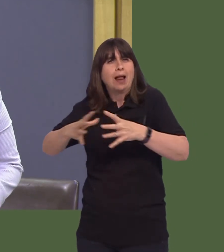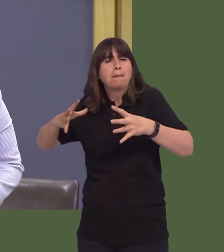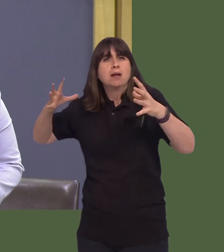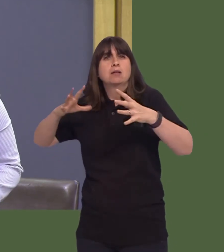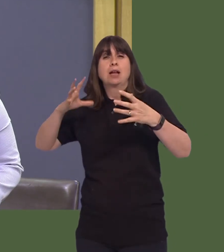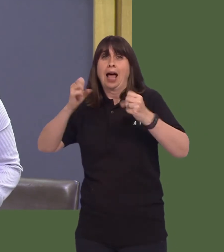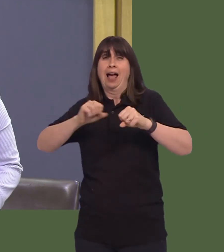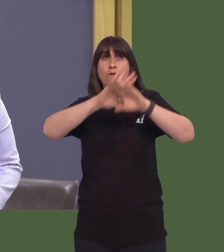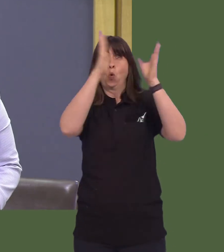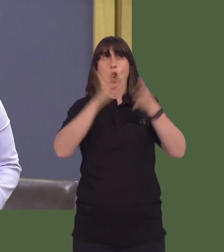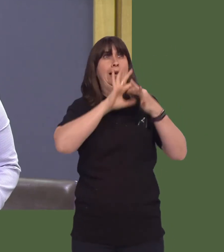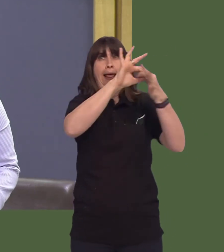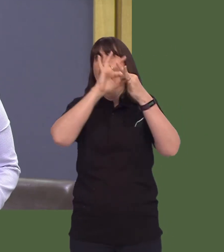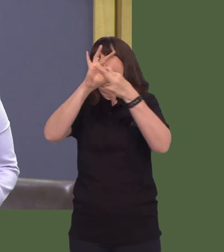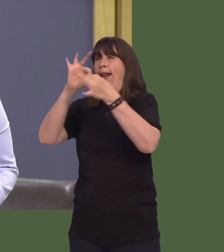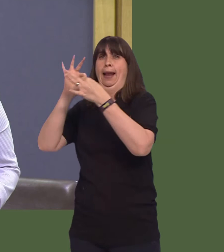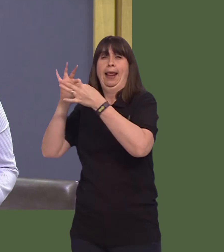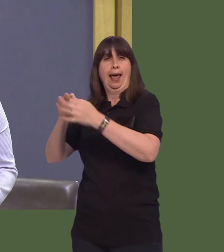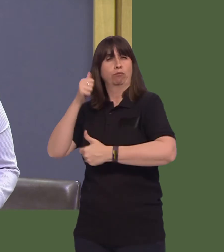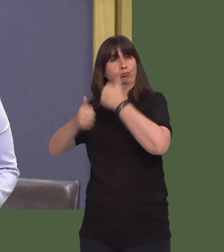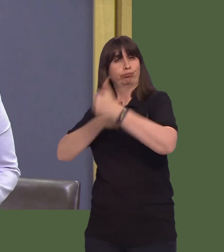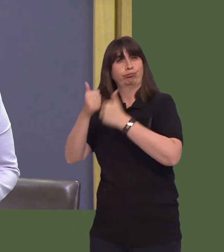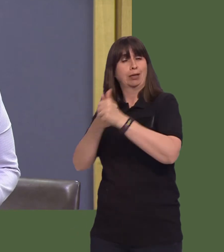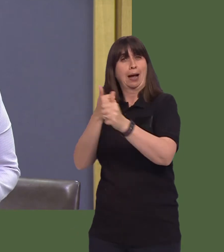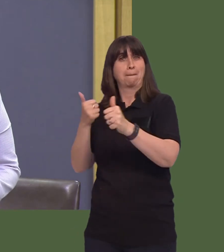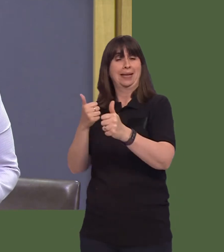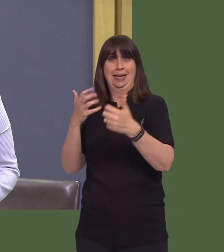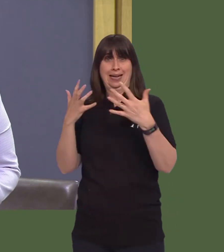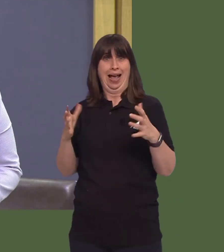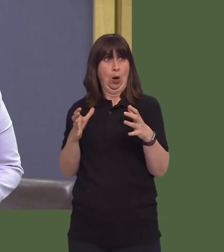The company has done incredibly well, but they've now reached capacity and they need to grow.